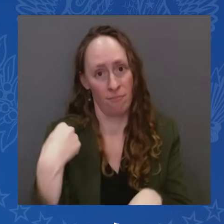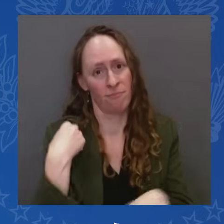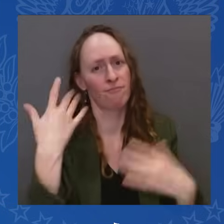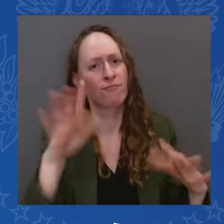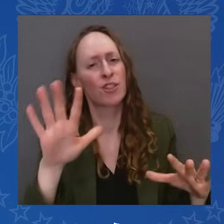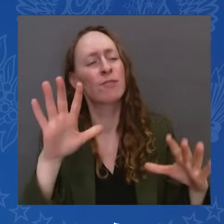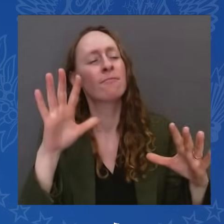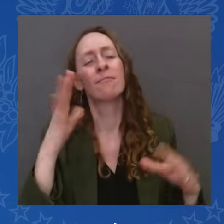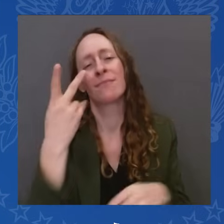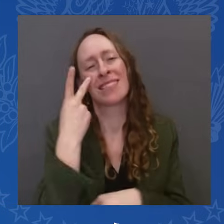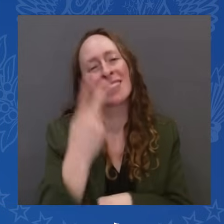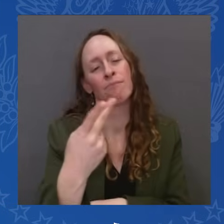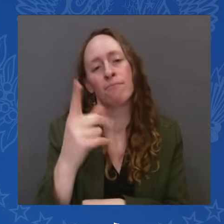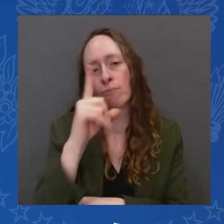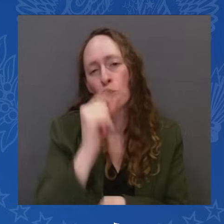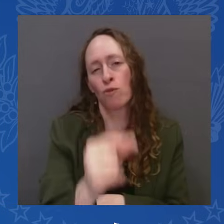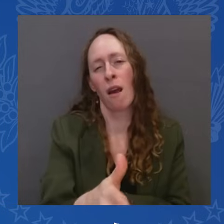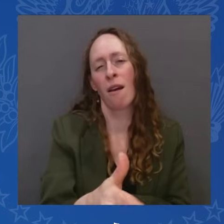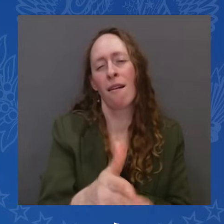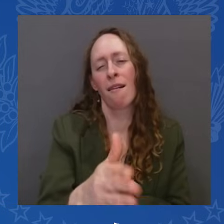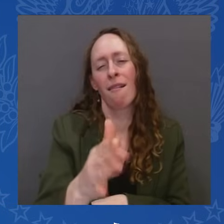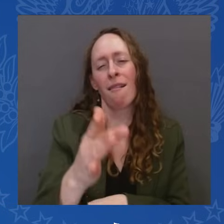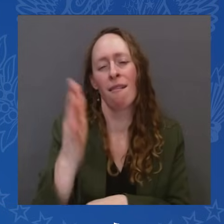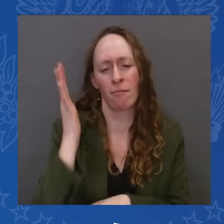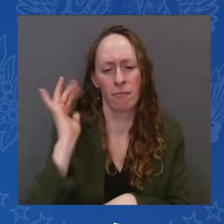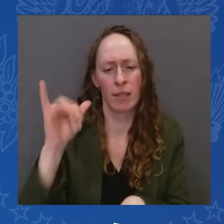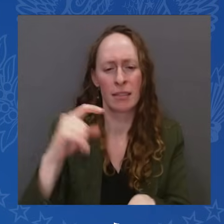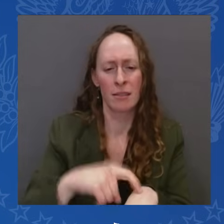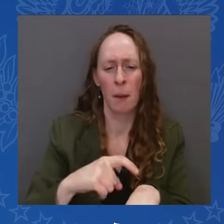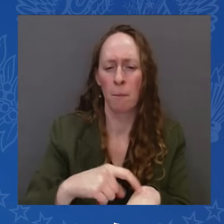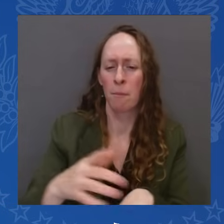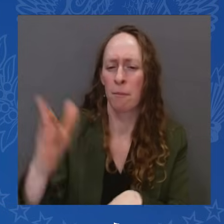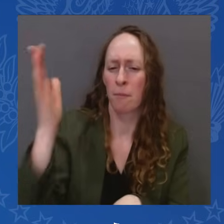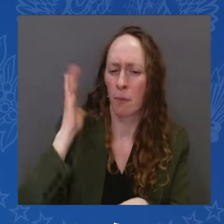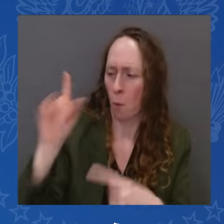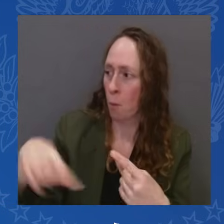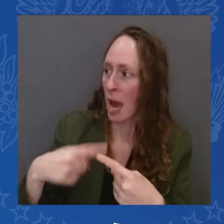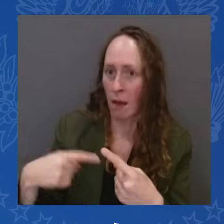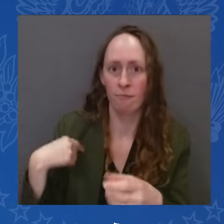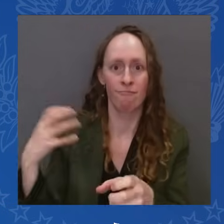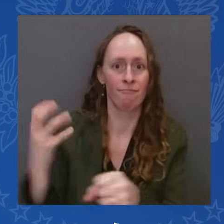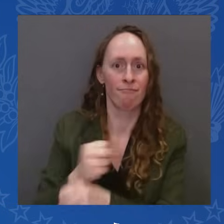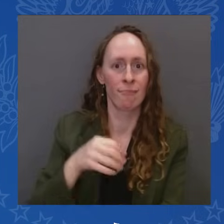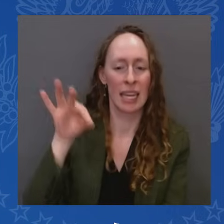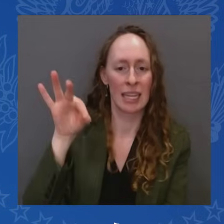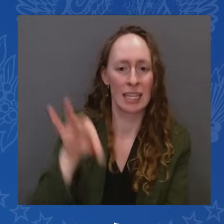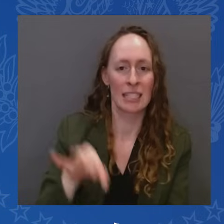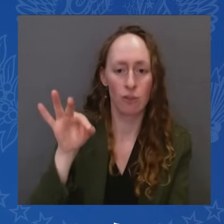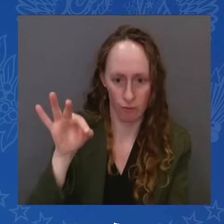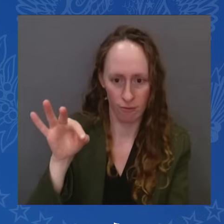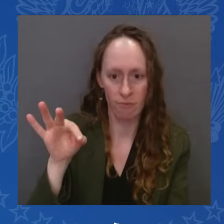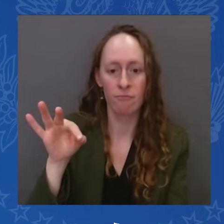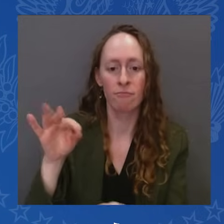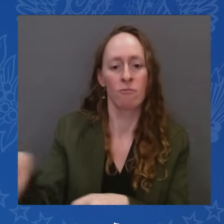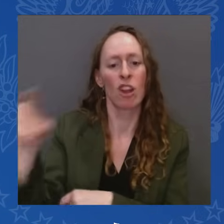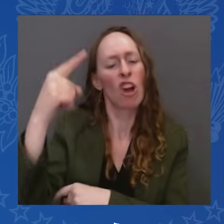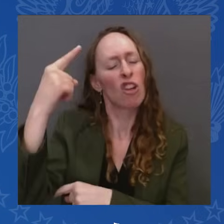And he's gotten the NATO-ization of Finland instead. And NATO will be in Ukraine's future. No question about that.